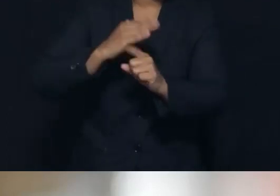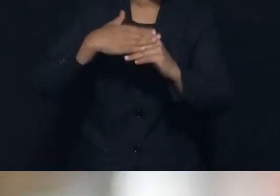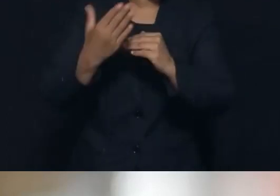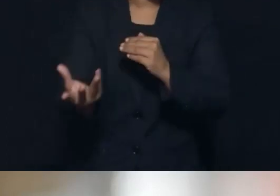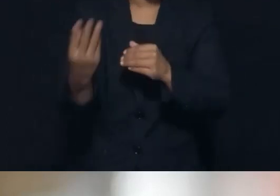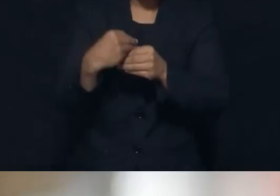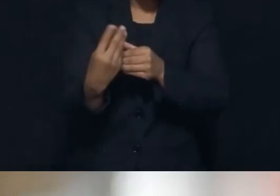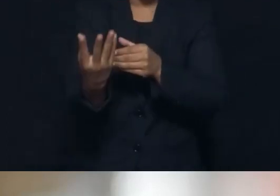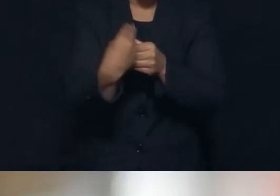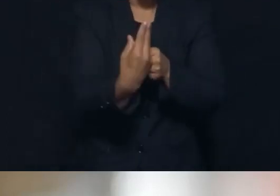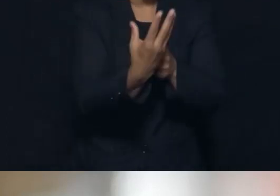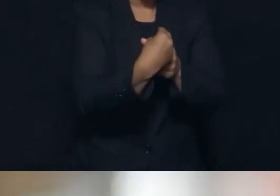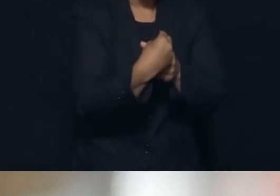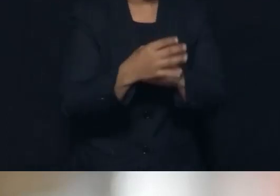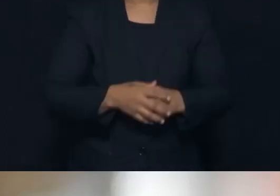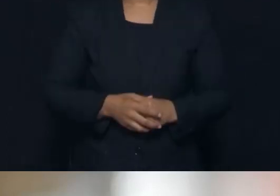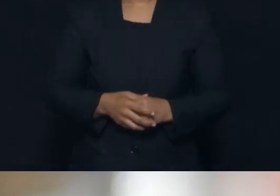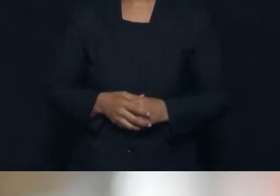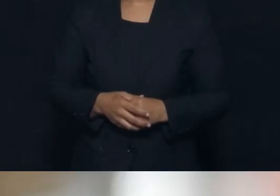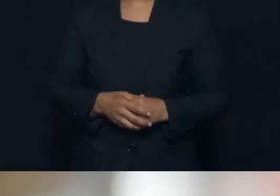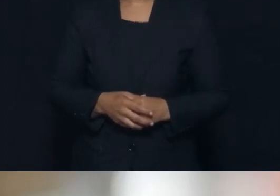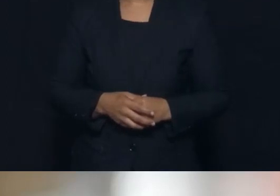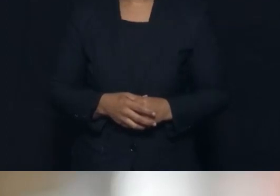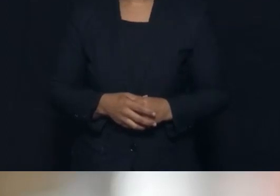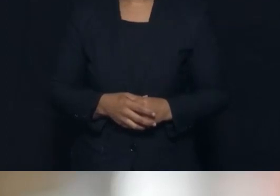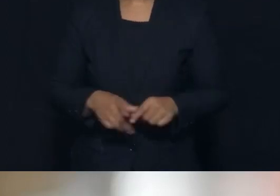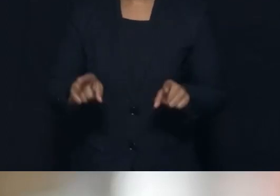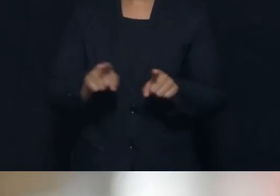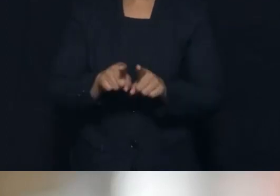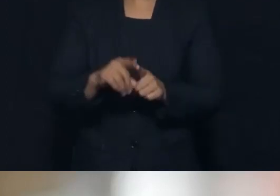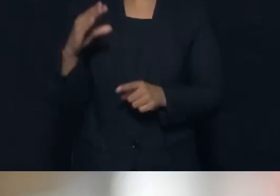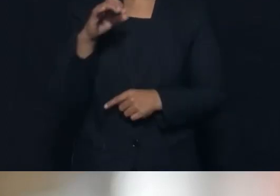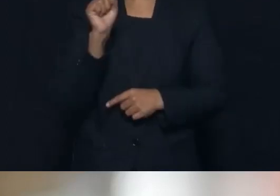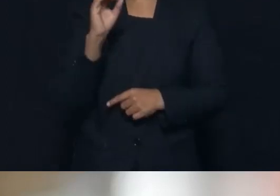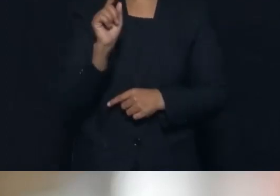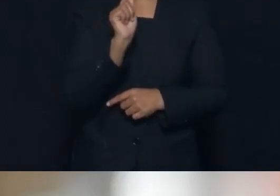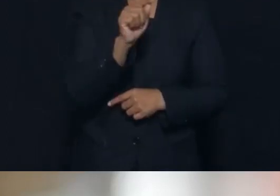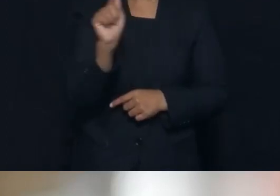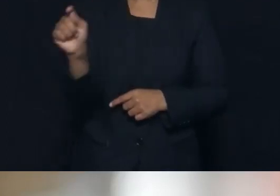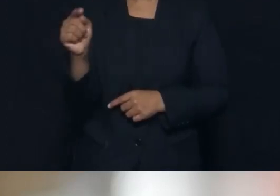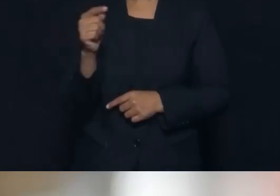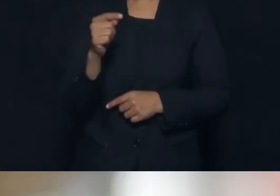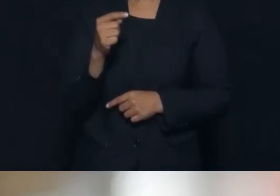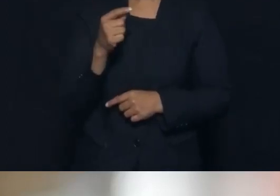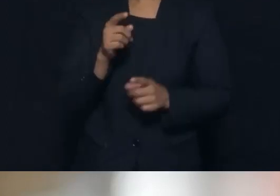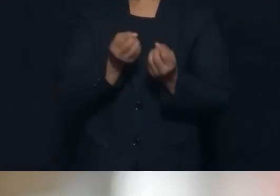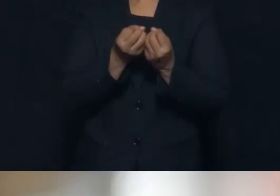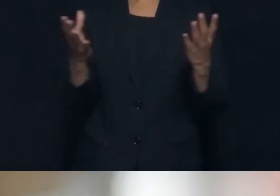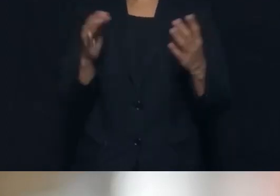And in order to have all the standards, it is for the people with disabilities.